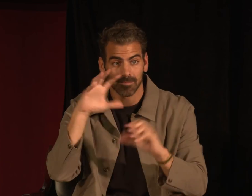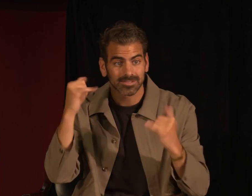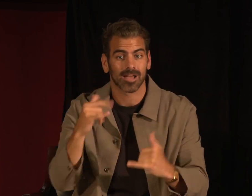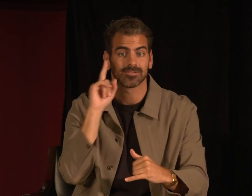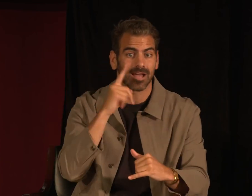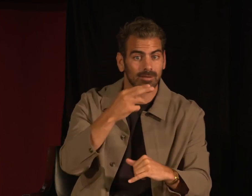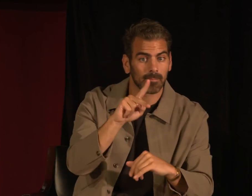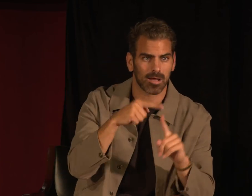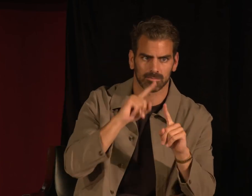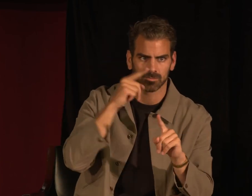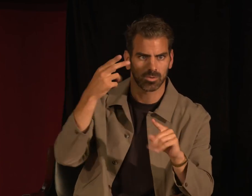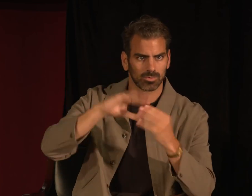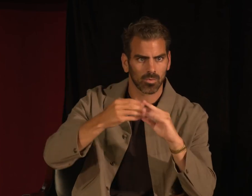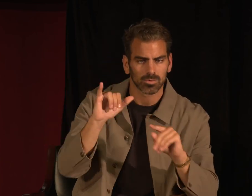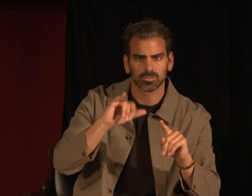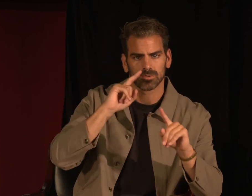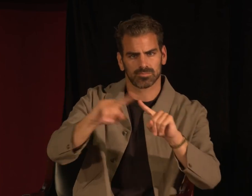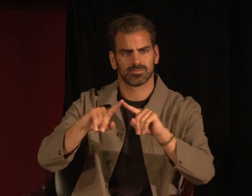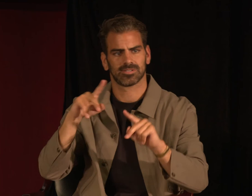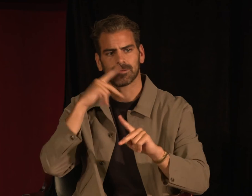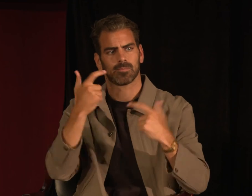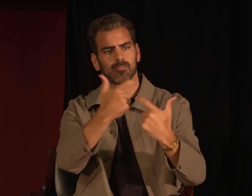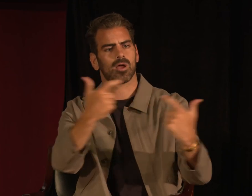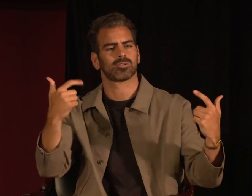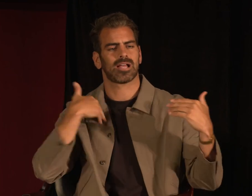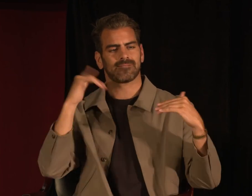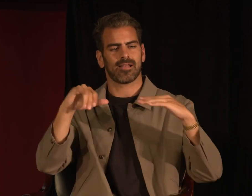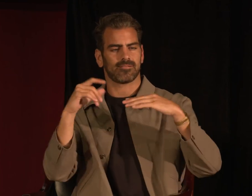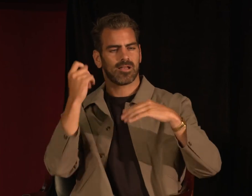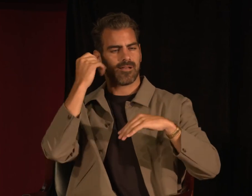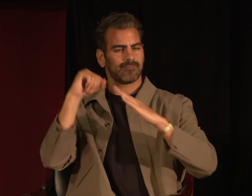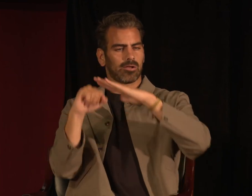want right after Deaf President Now and Deaf Punk. While those are historical stories, I want to see some